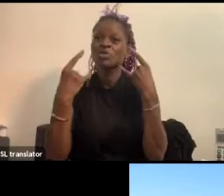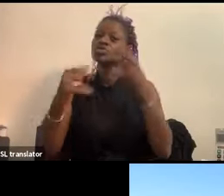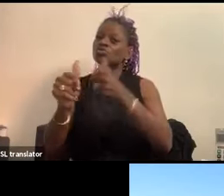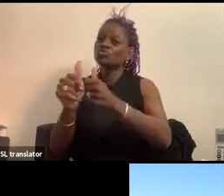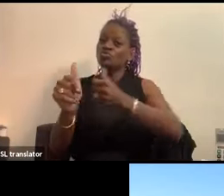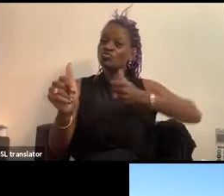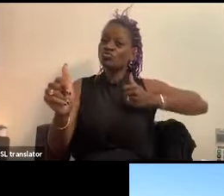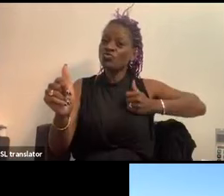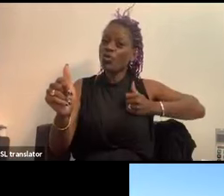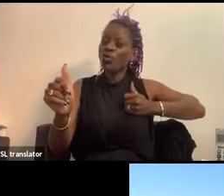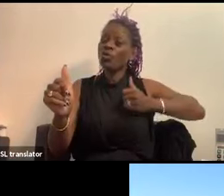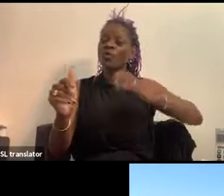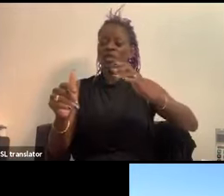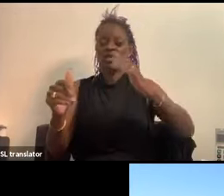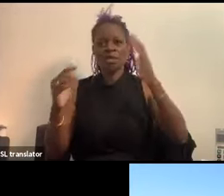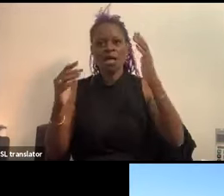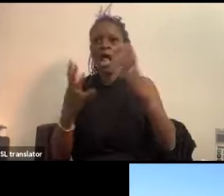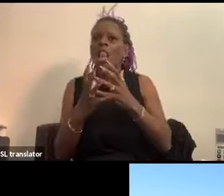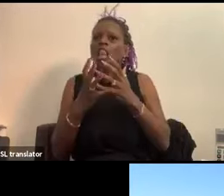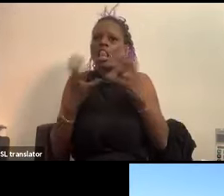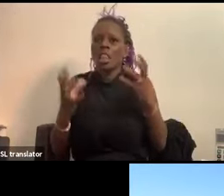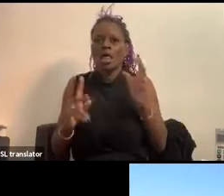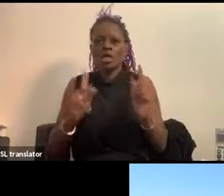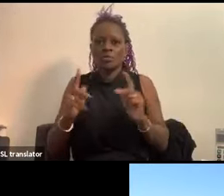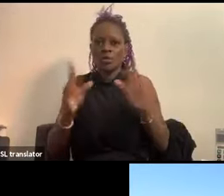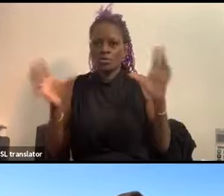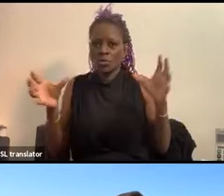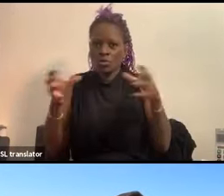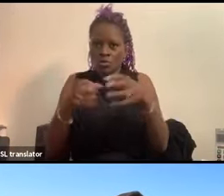dense gatherings and to get vaccinated first and foremost.